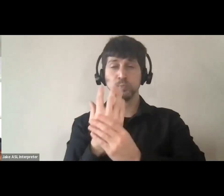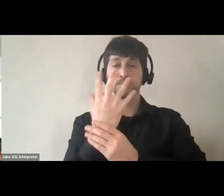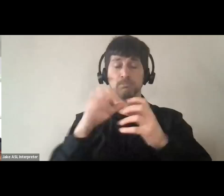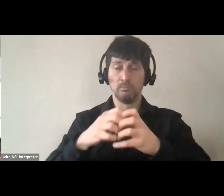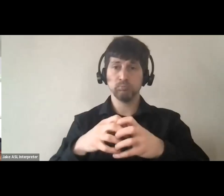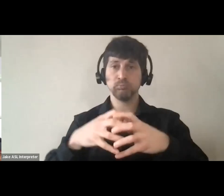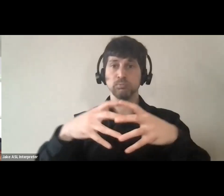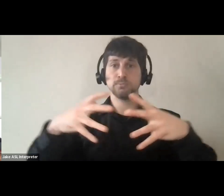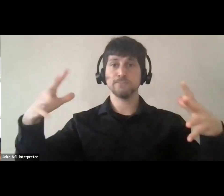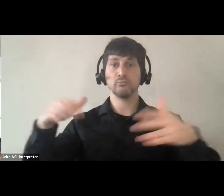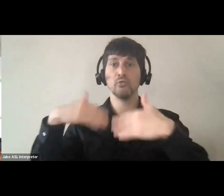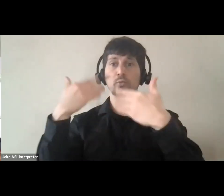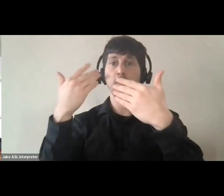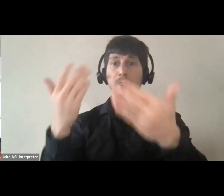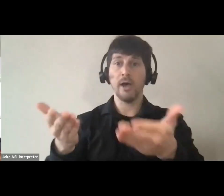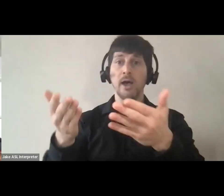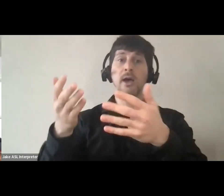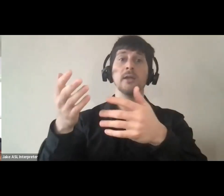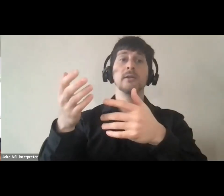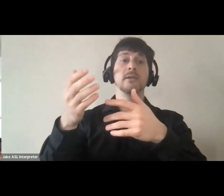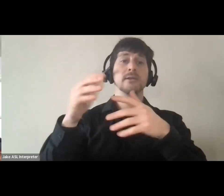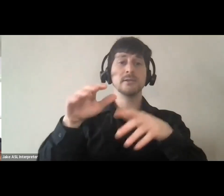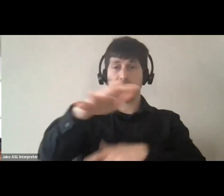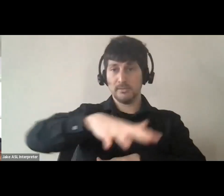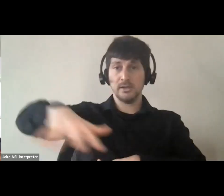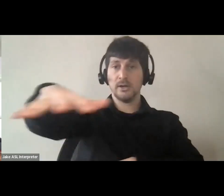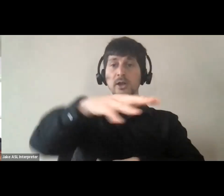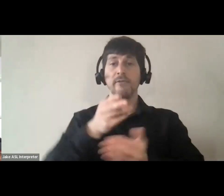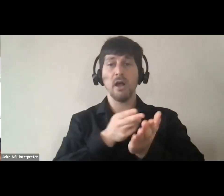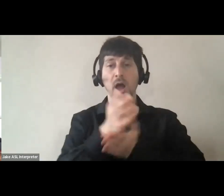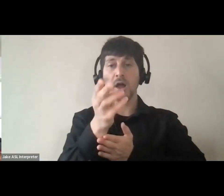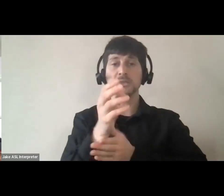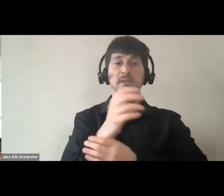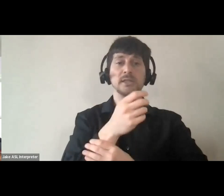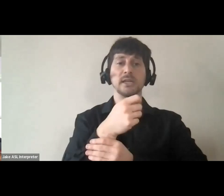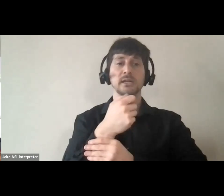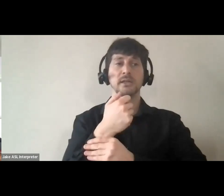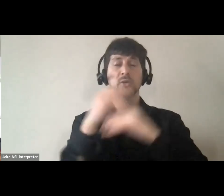I encourage you to invest in Latino communities to recognize that by you doing so, you are growing. You are helping your center grow and you are offering a space of honesty.